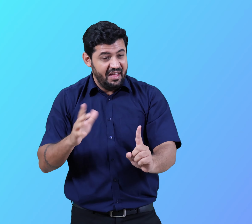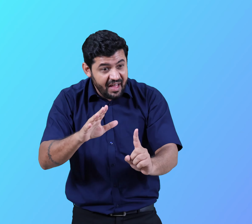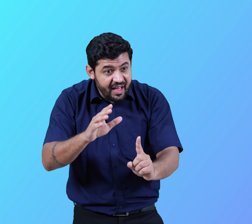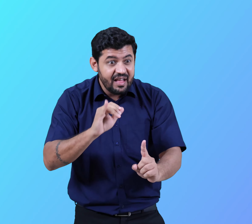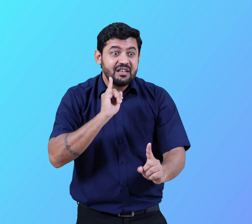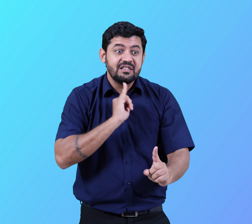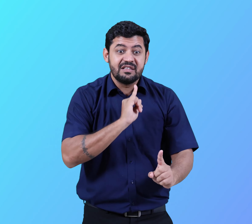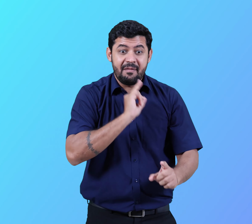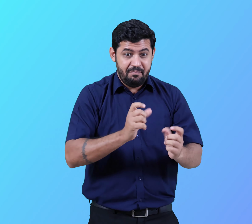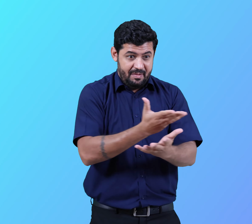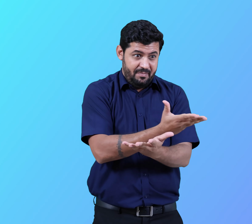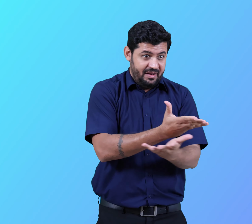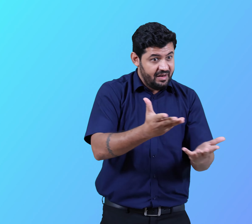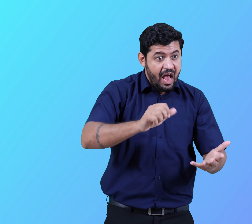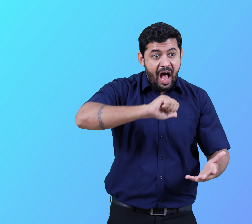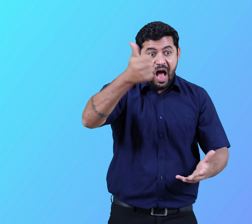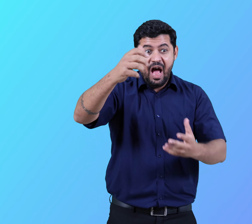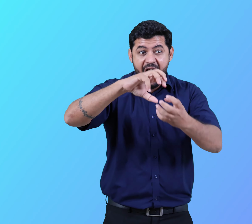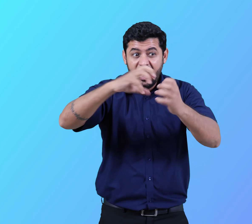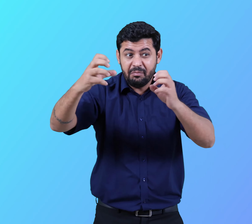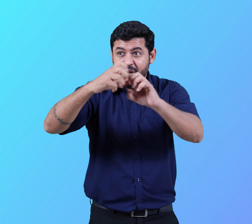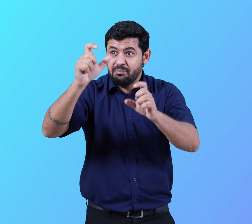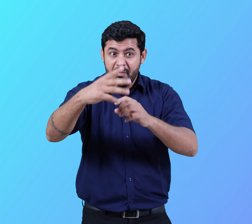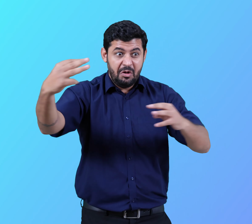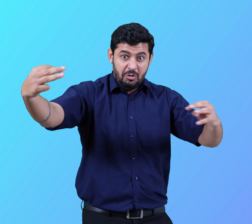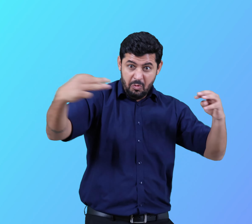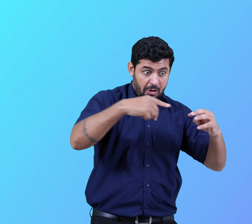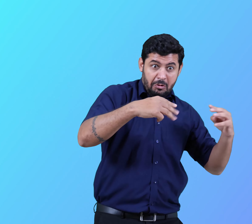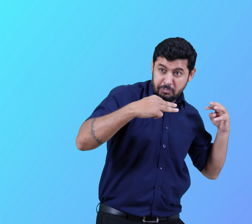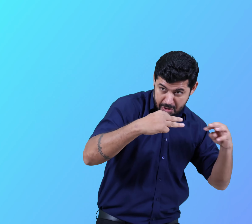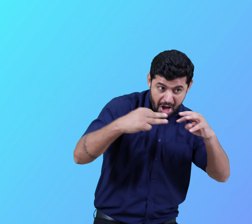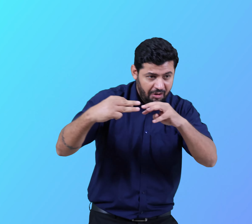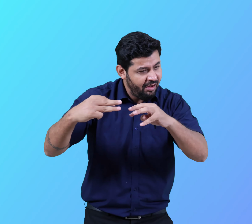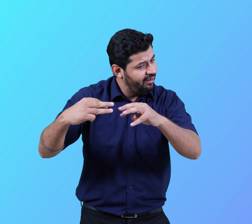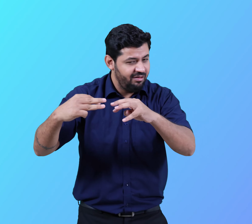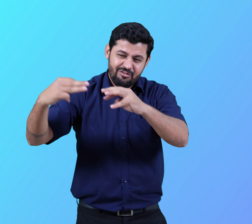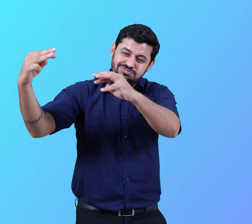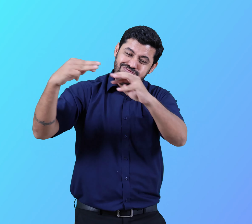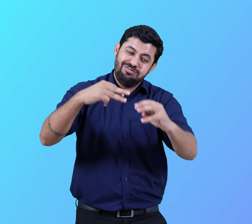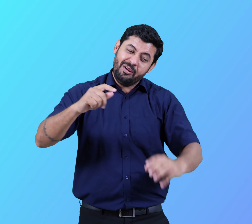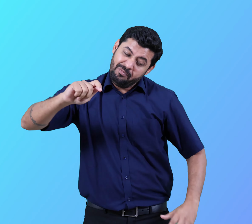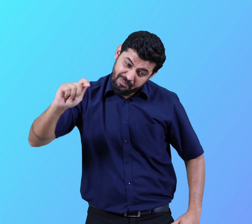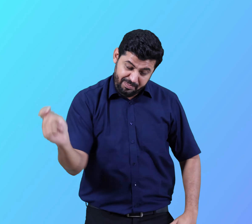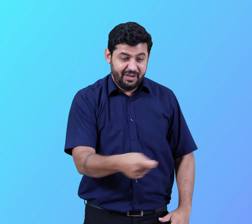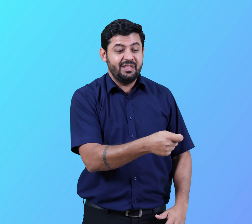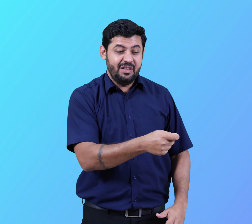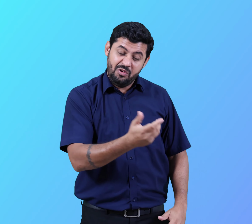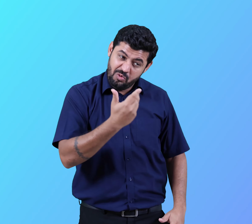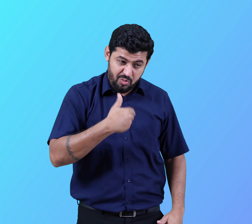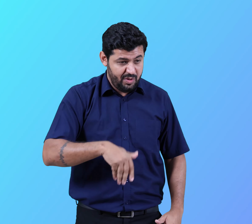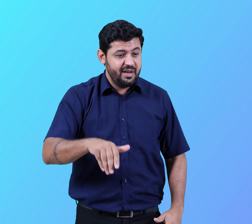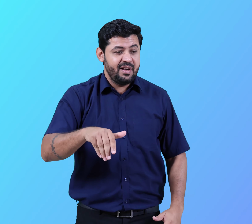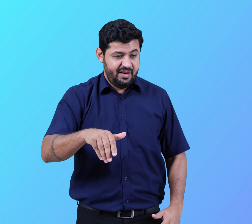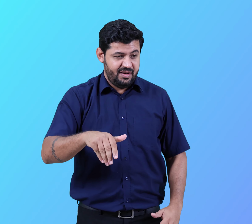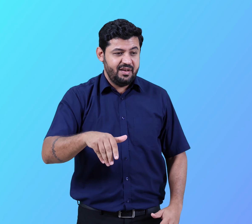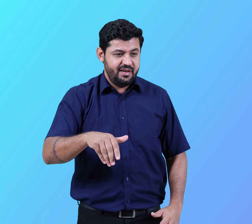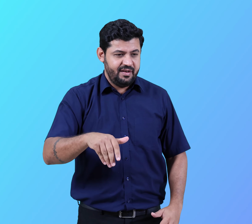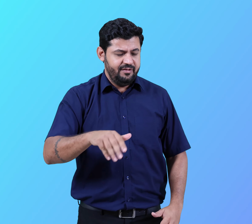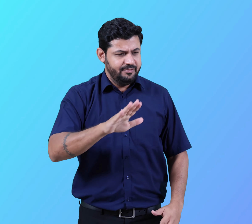“You will not be strong enough to stand up against your enemies.